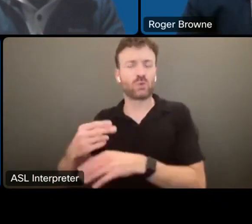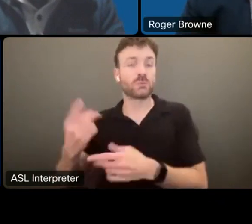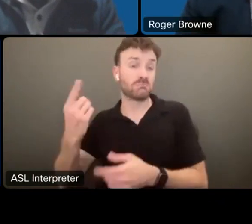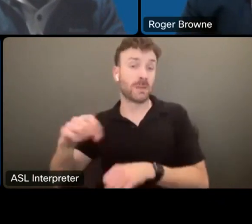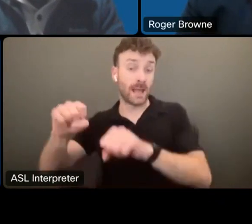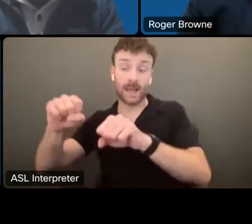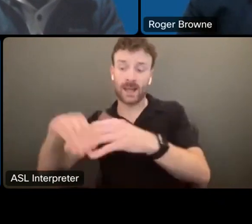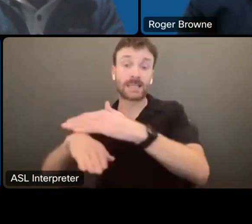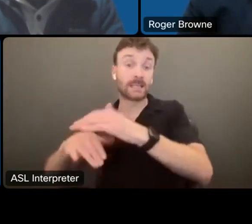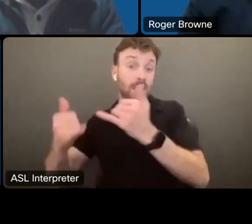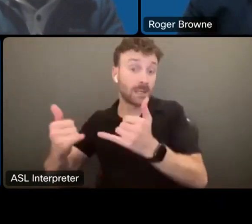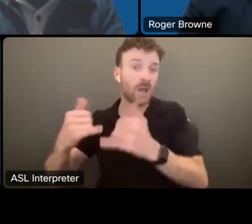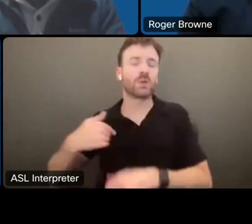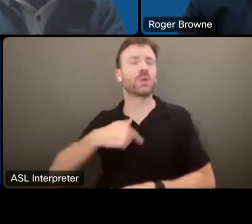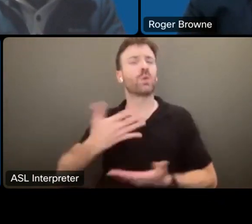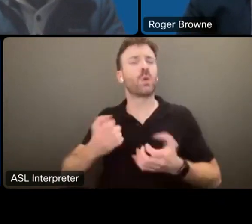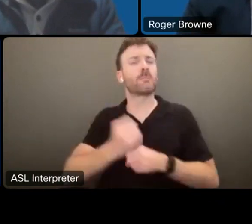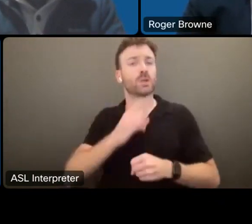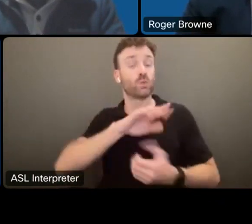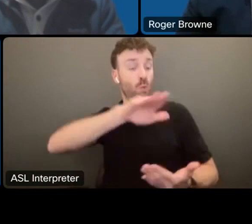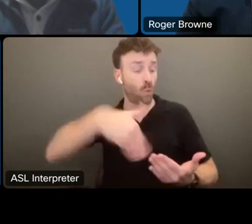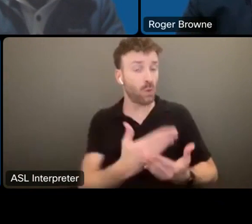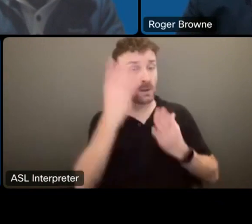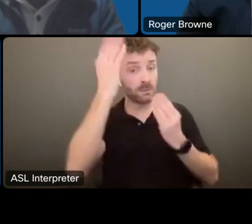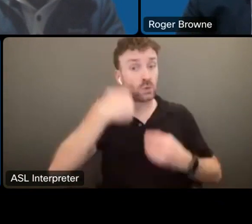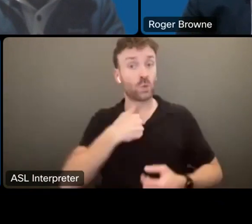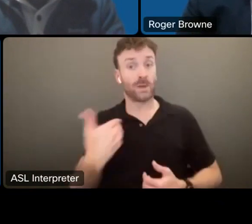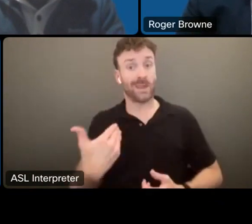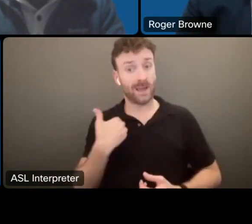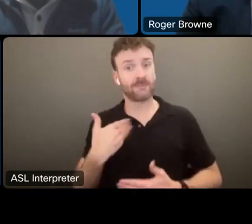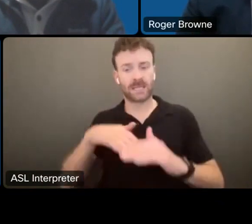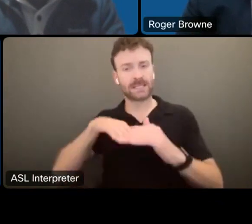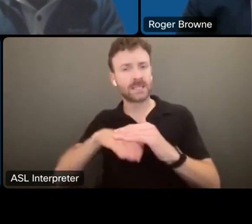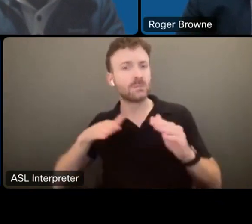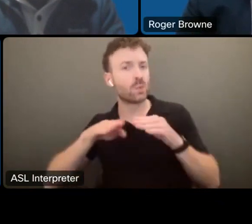We want to make sure that all this information that we have is accessible and open and usable